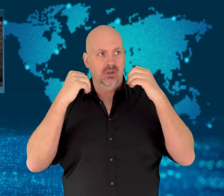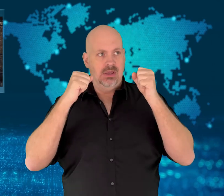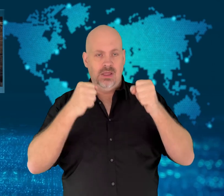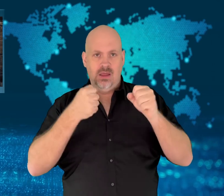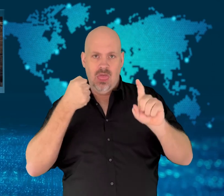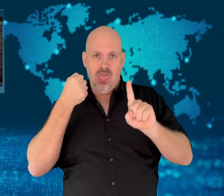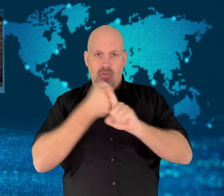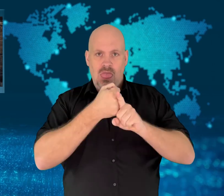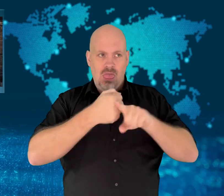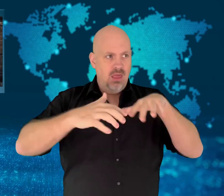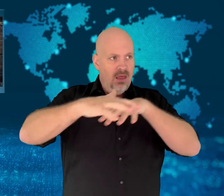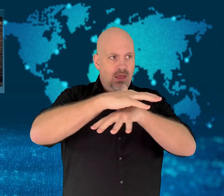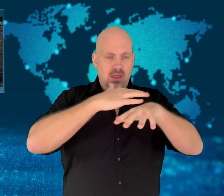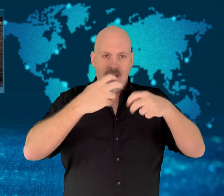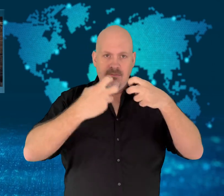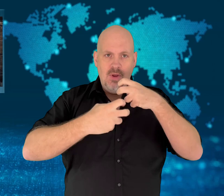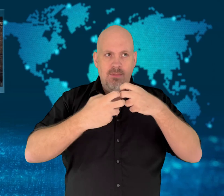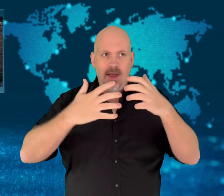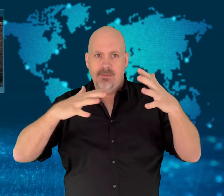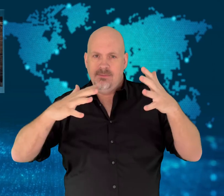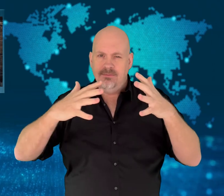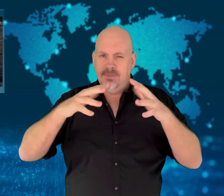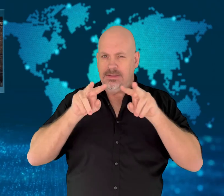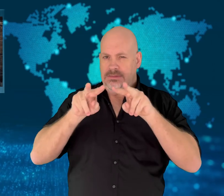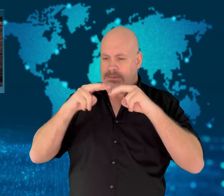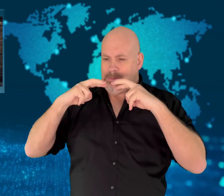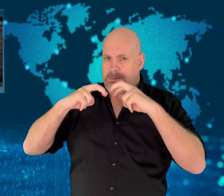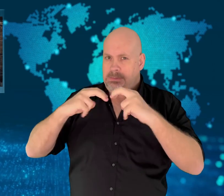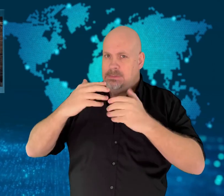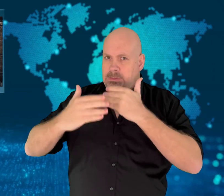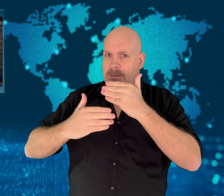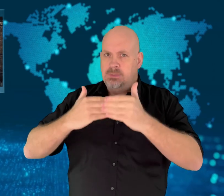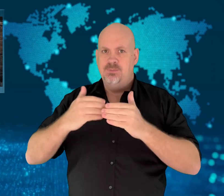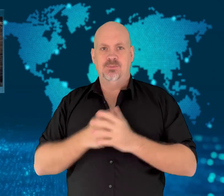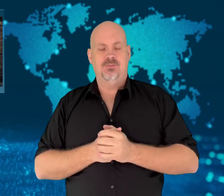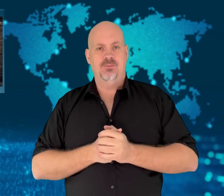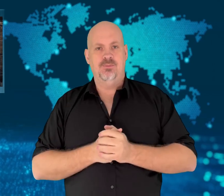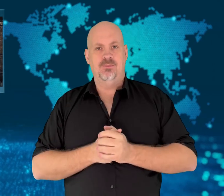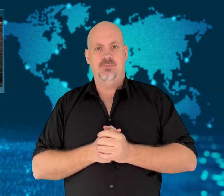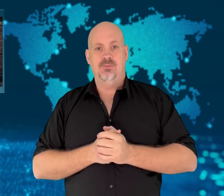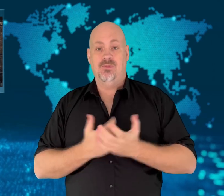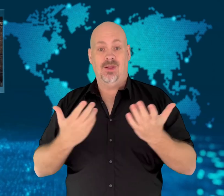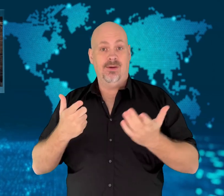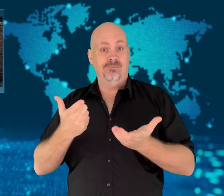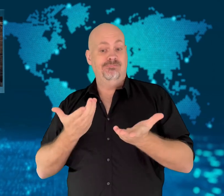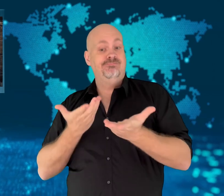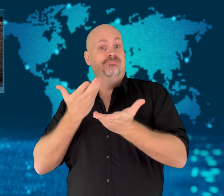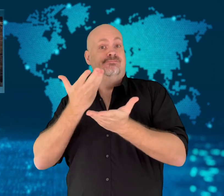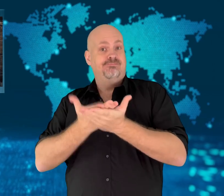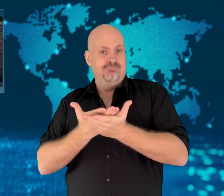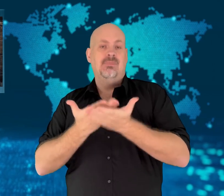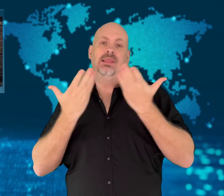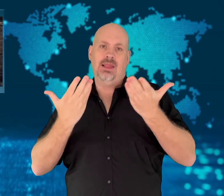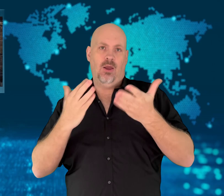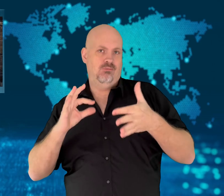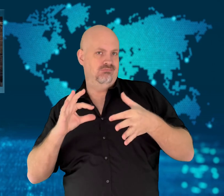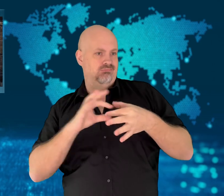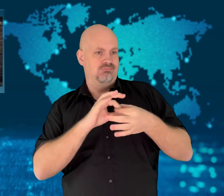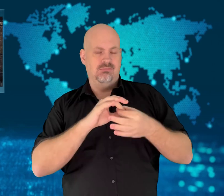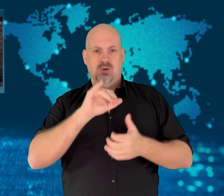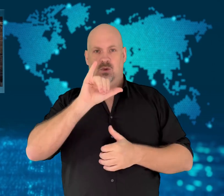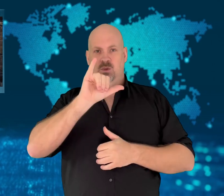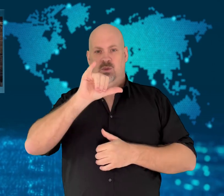The project will now require the approval of the YQT community.